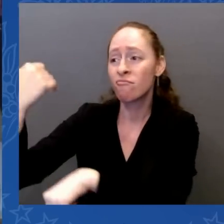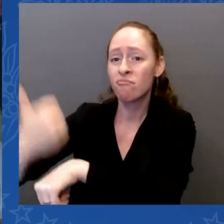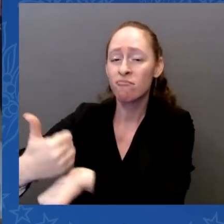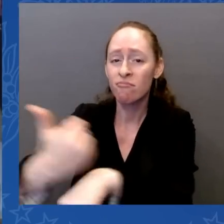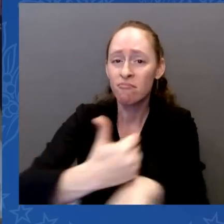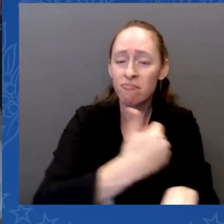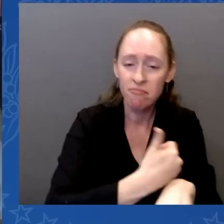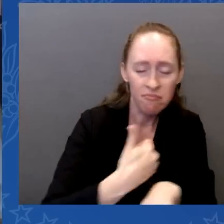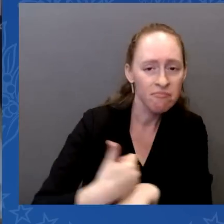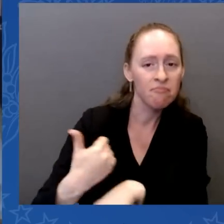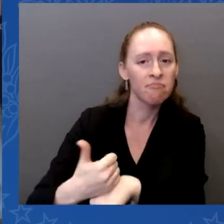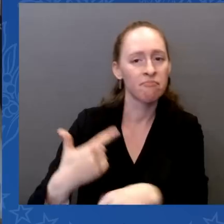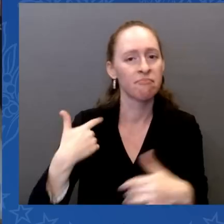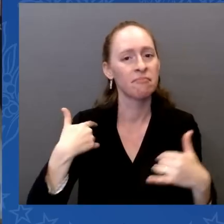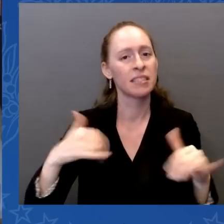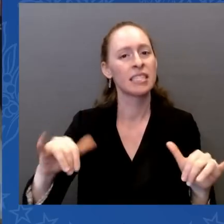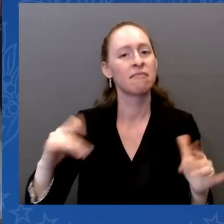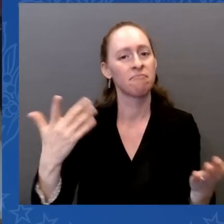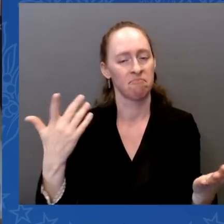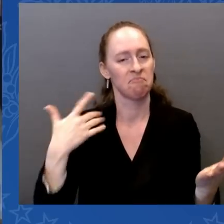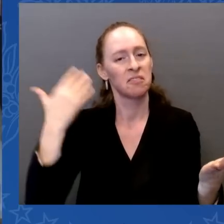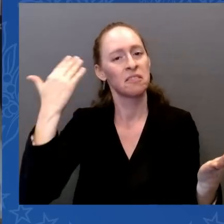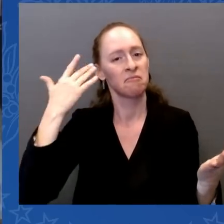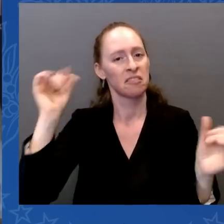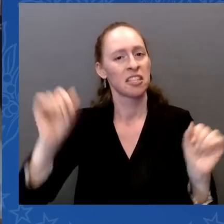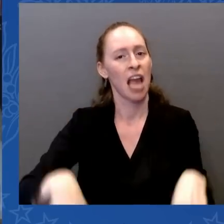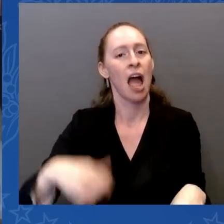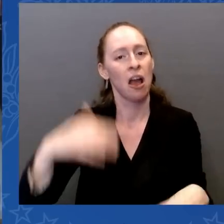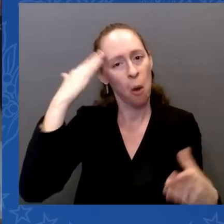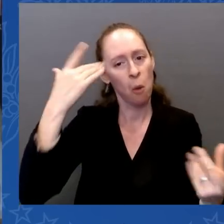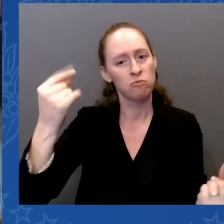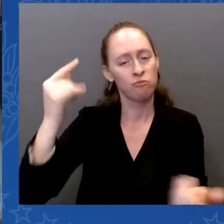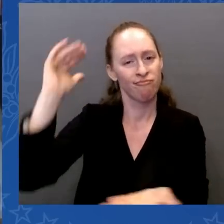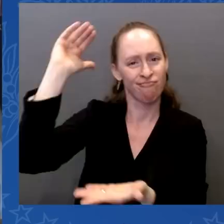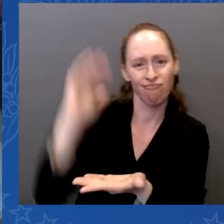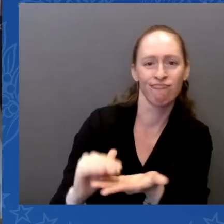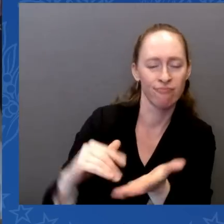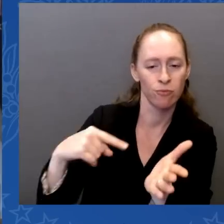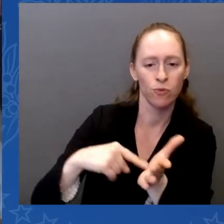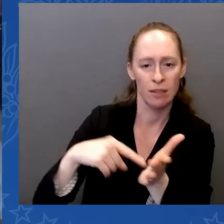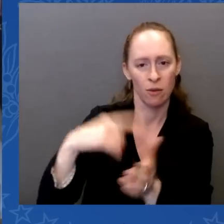And the Inflation Reduction Act will reduce it